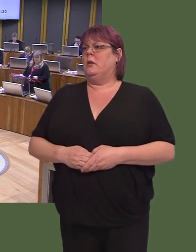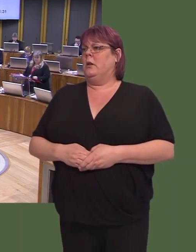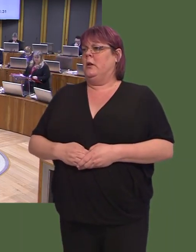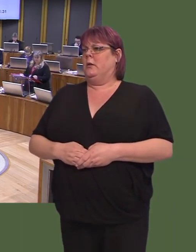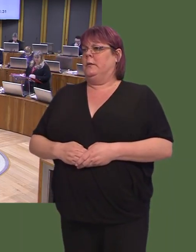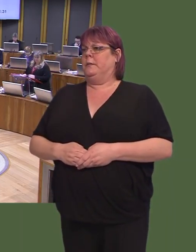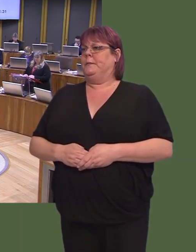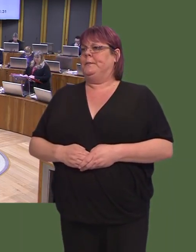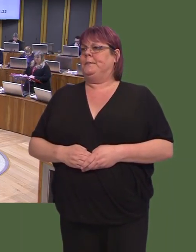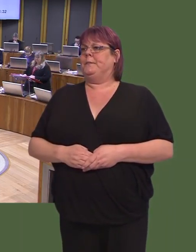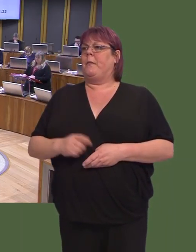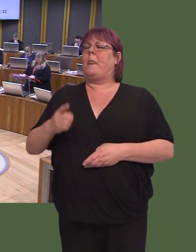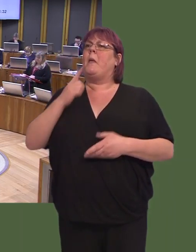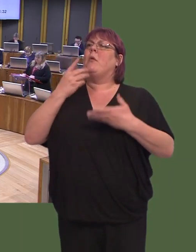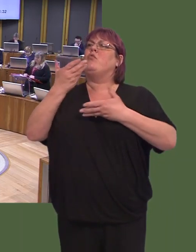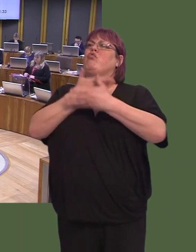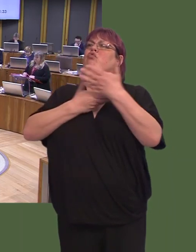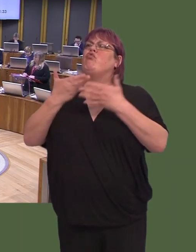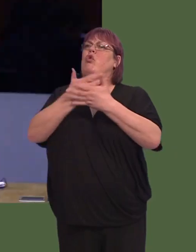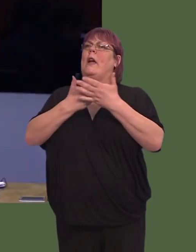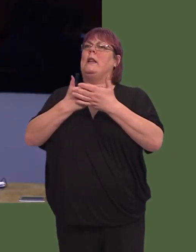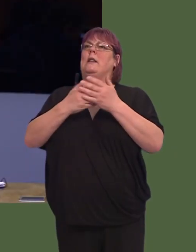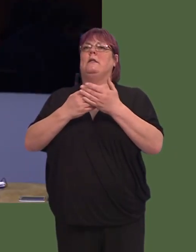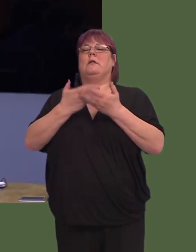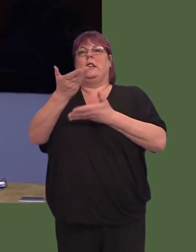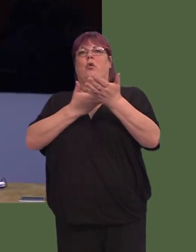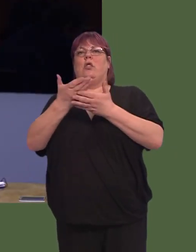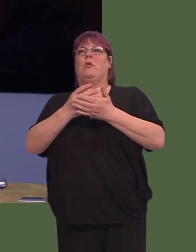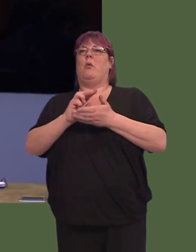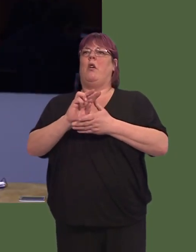trade negotiations with a third country, because all that is reserved to the Commission in